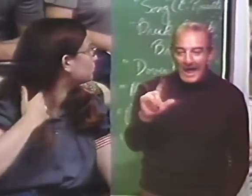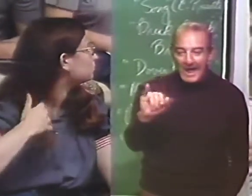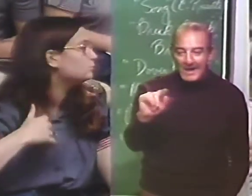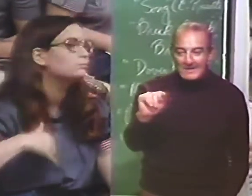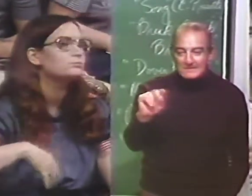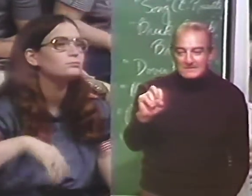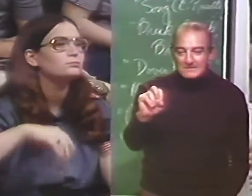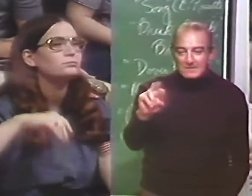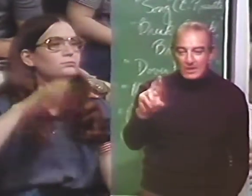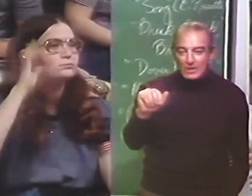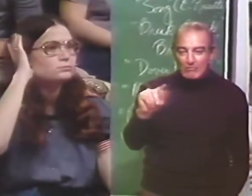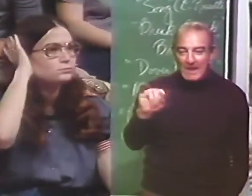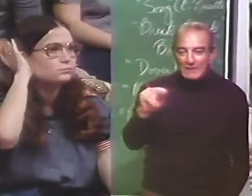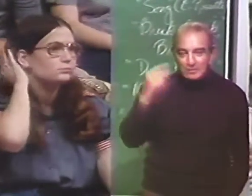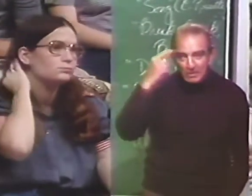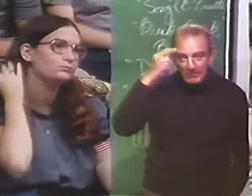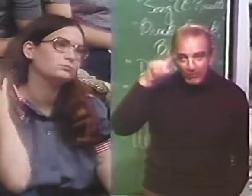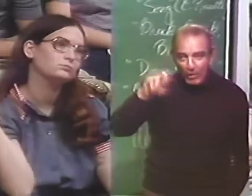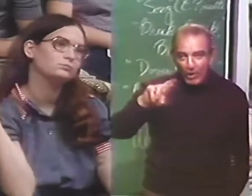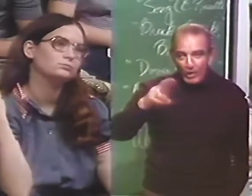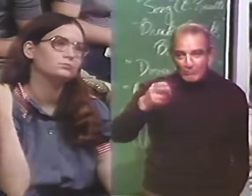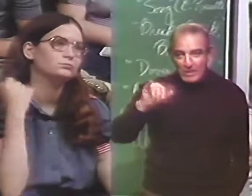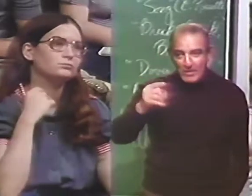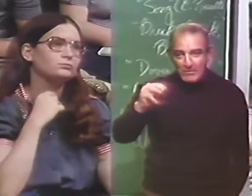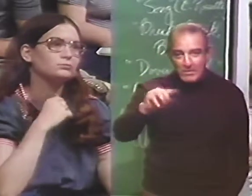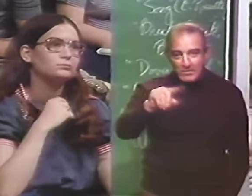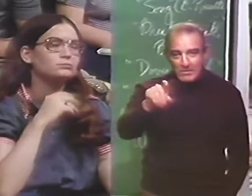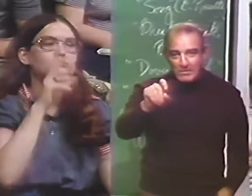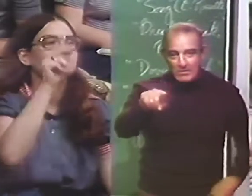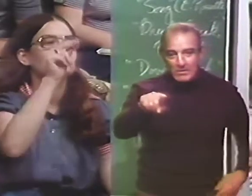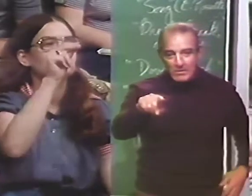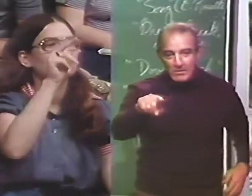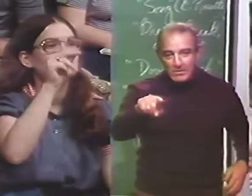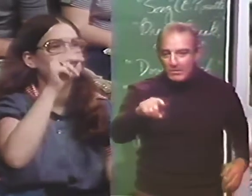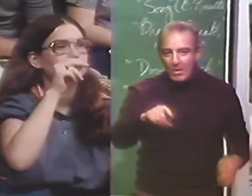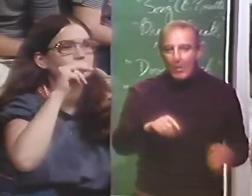ALLITERATION FOR RHYTHM.